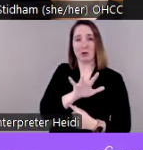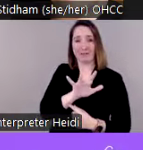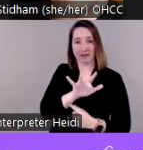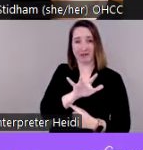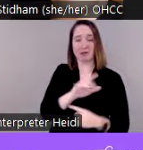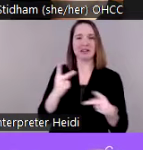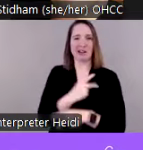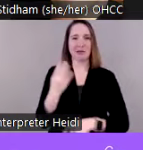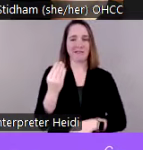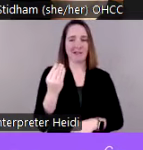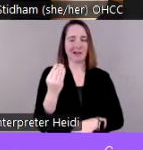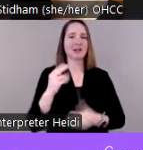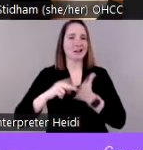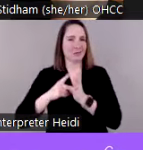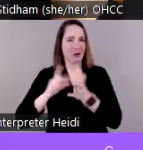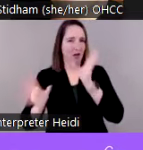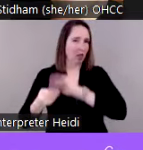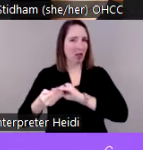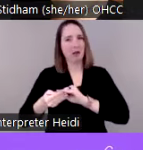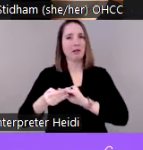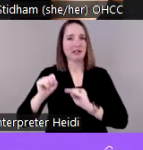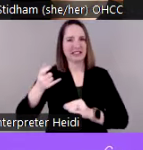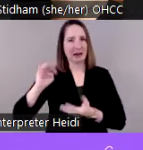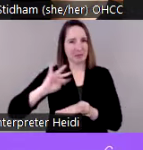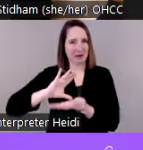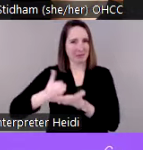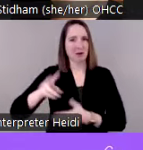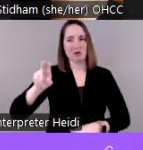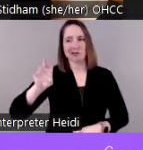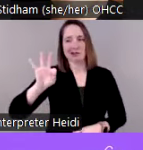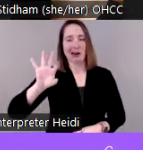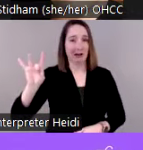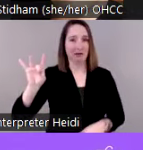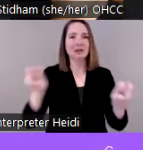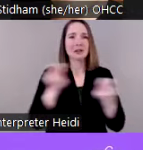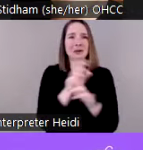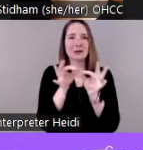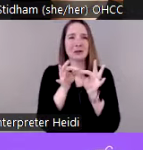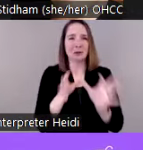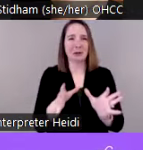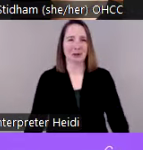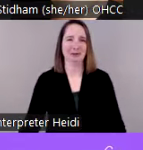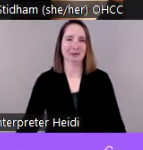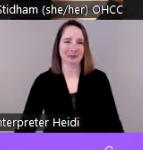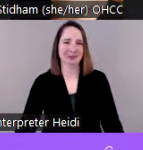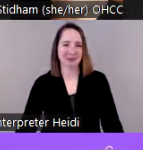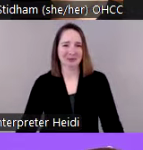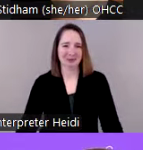* 14. And that's how you come up with the stipend amount of 298.